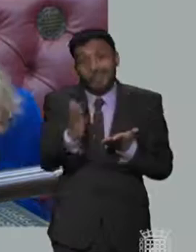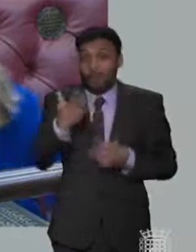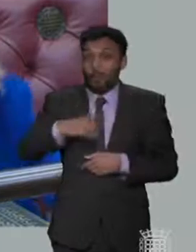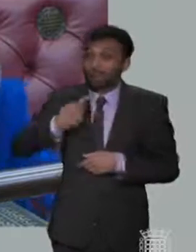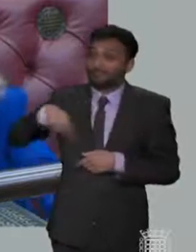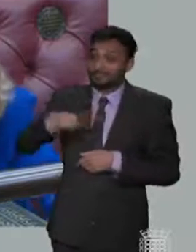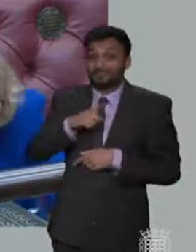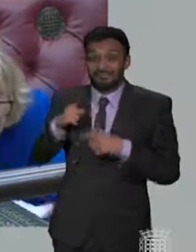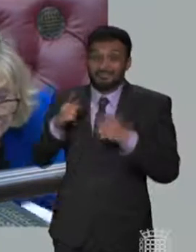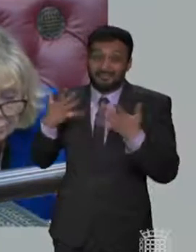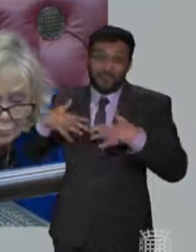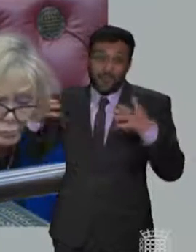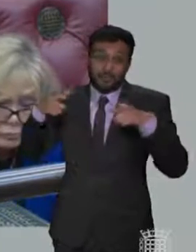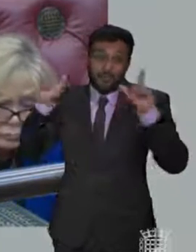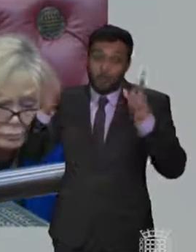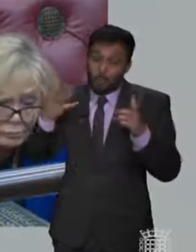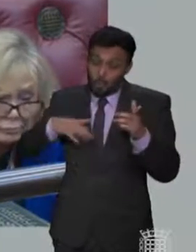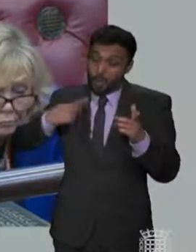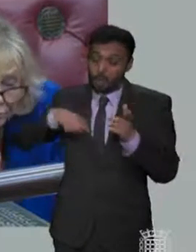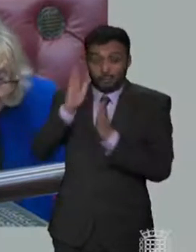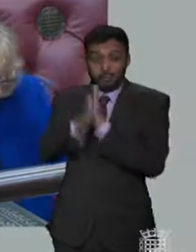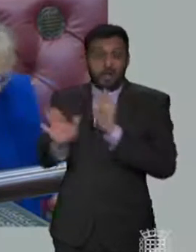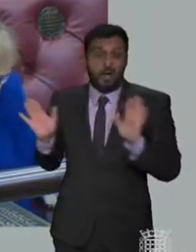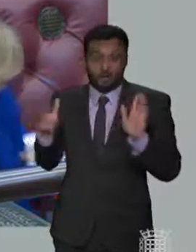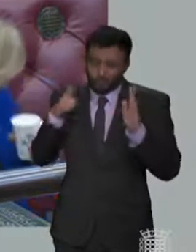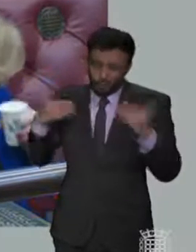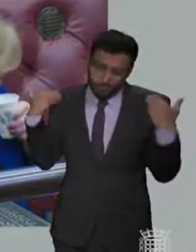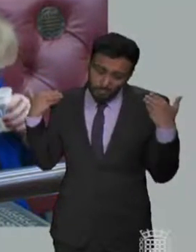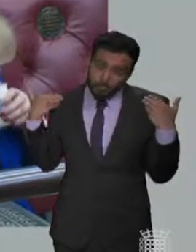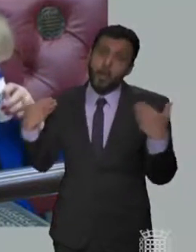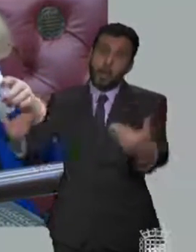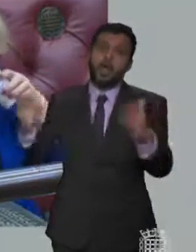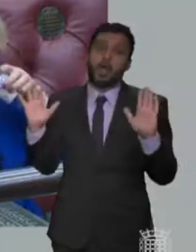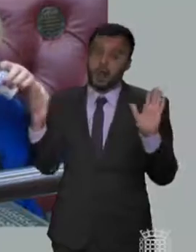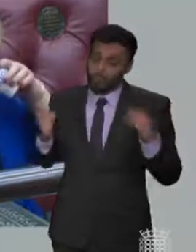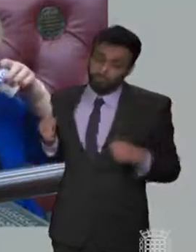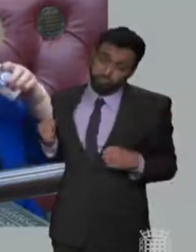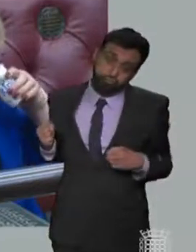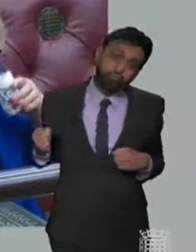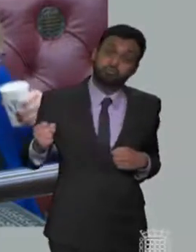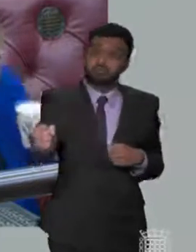get on with delivering for bsl signers and the deaf community and this is what we intend to do